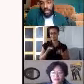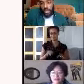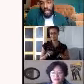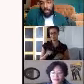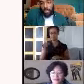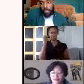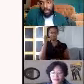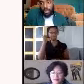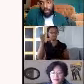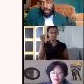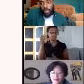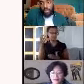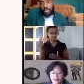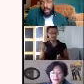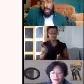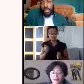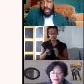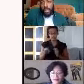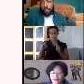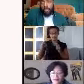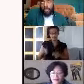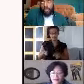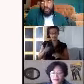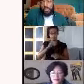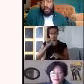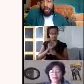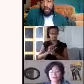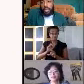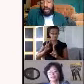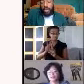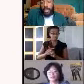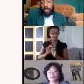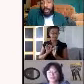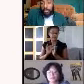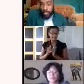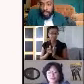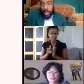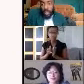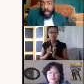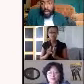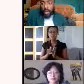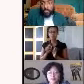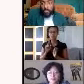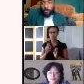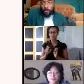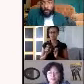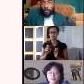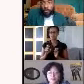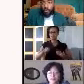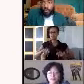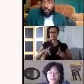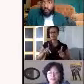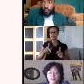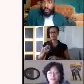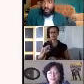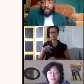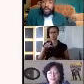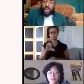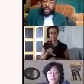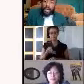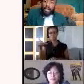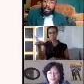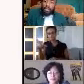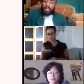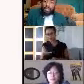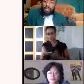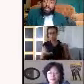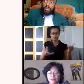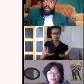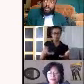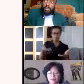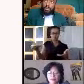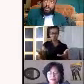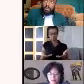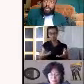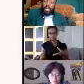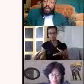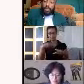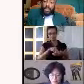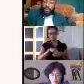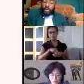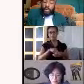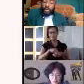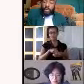to happen we also need to, to maybe begin to create room for folks to be, feel that